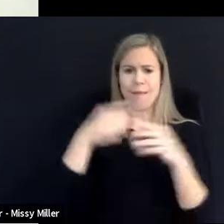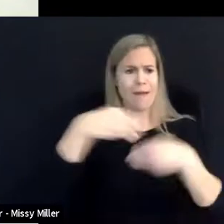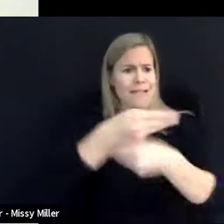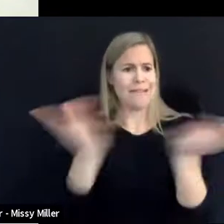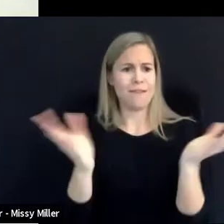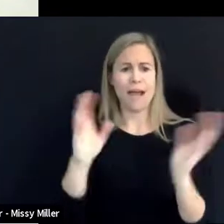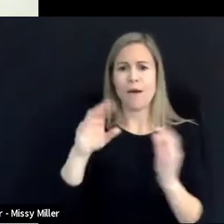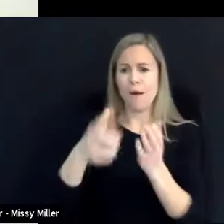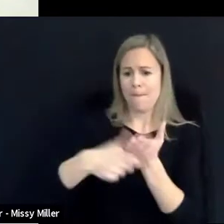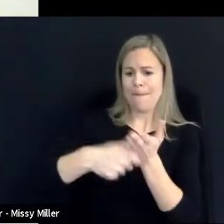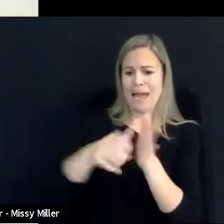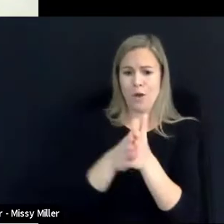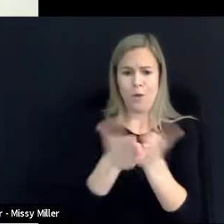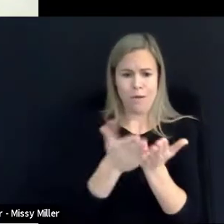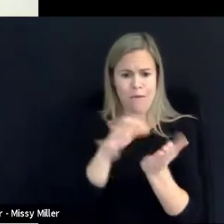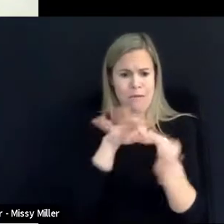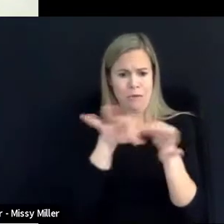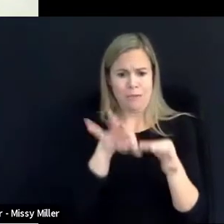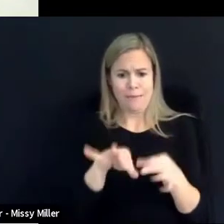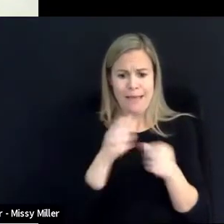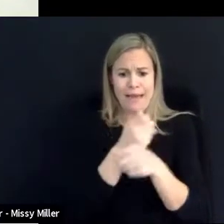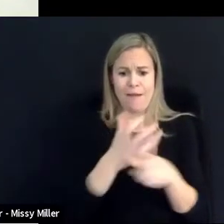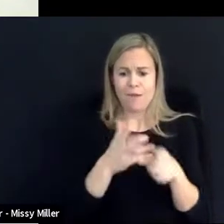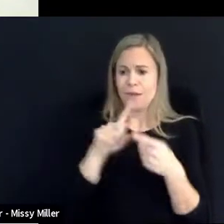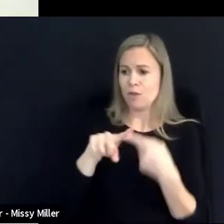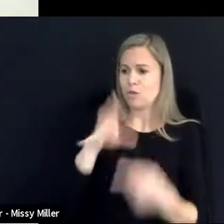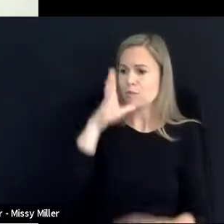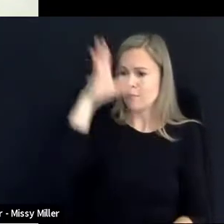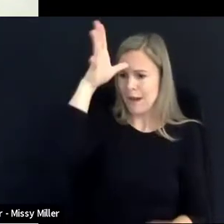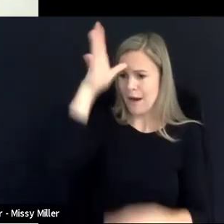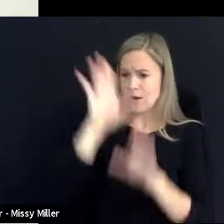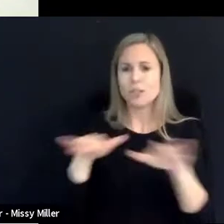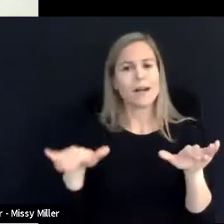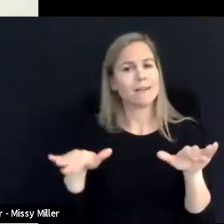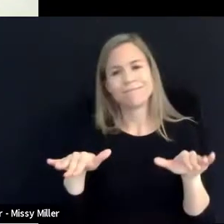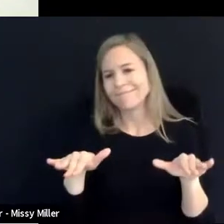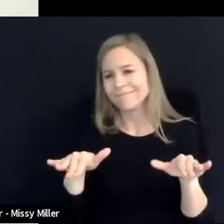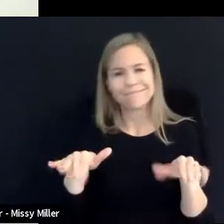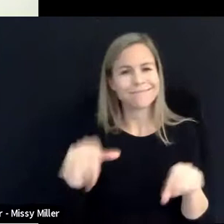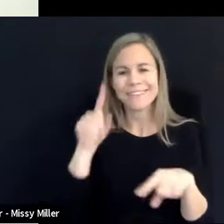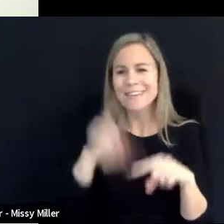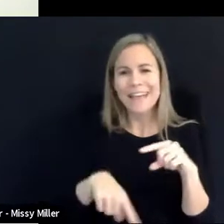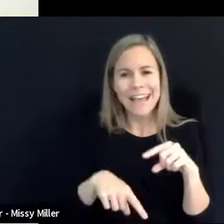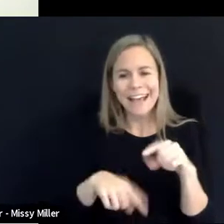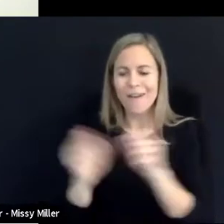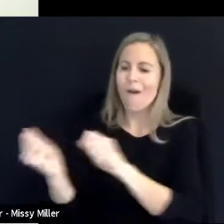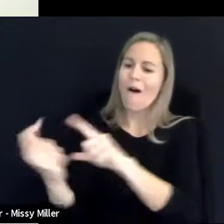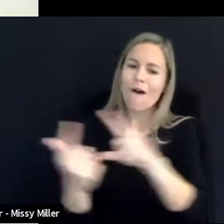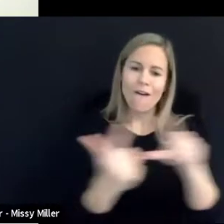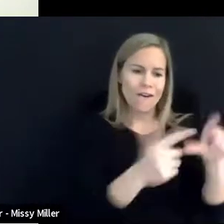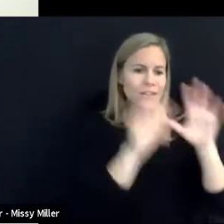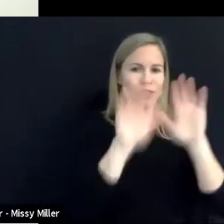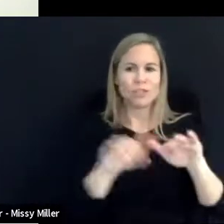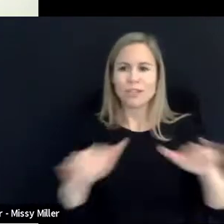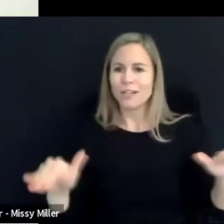There just isn't one, all the kids are gonna be different. Your situations are different, and the choices